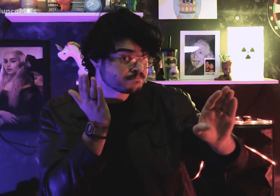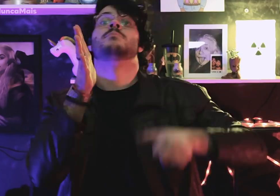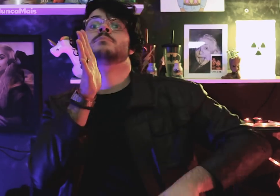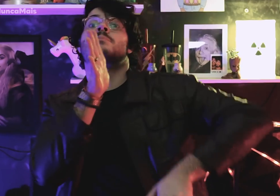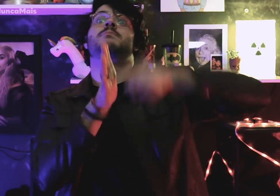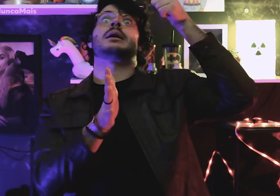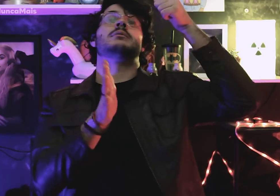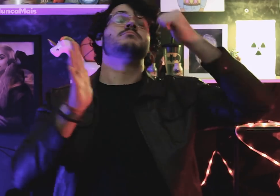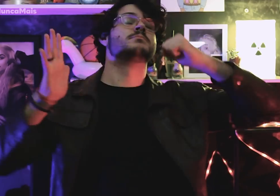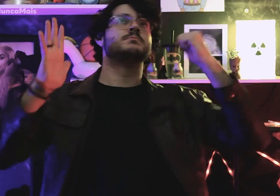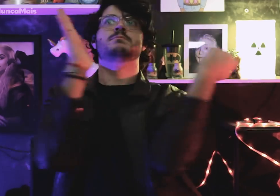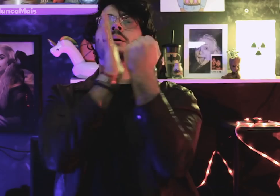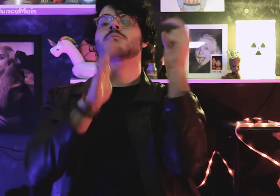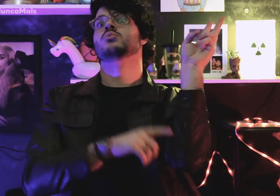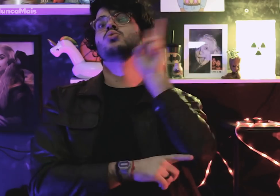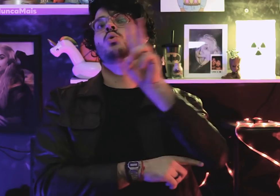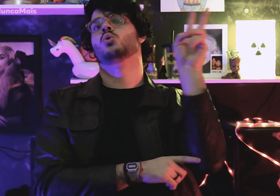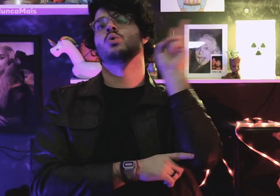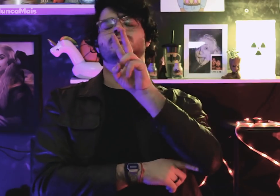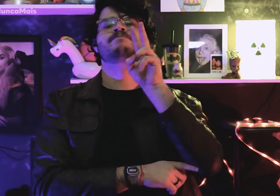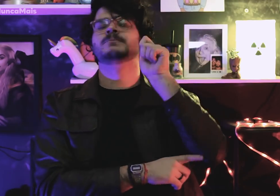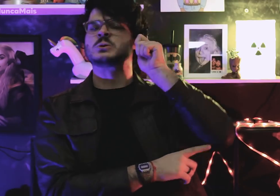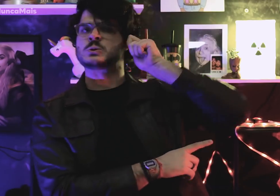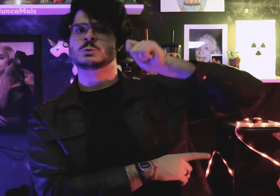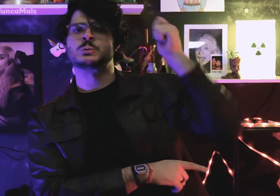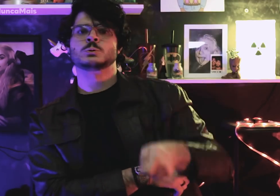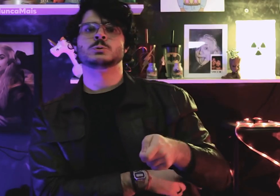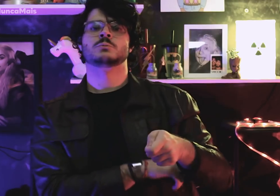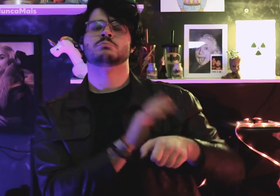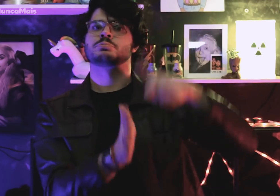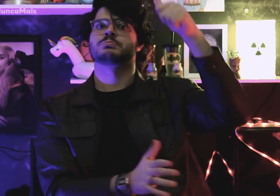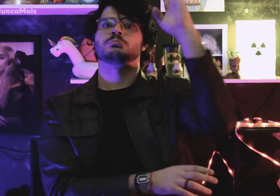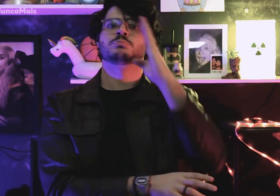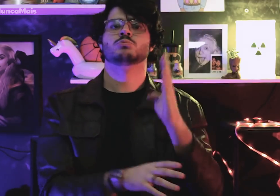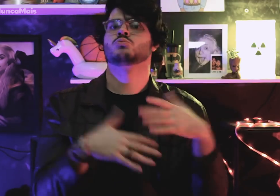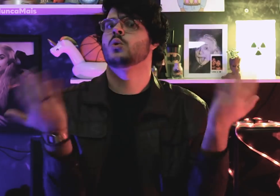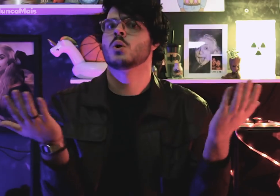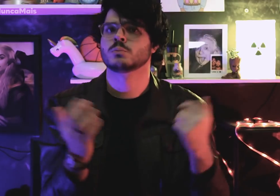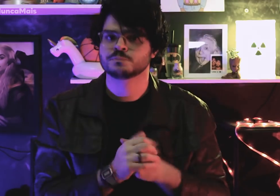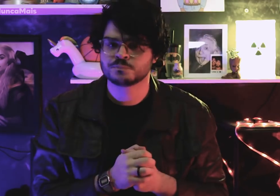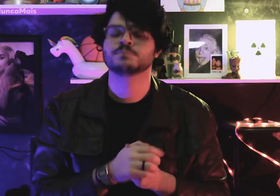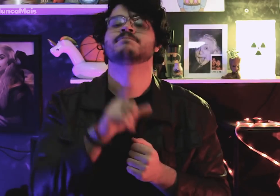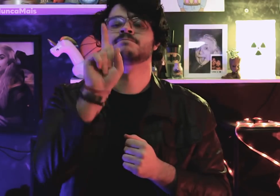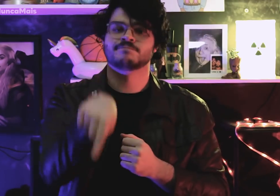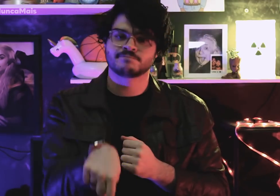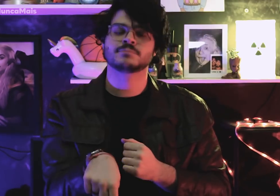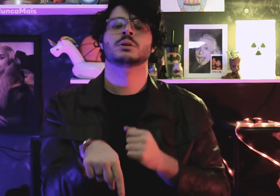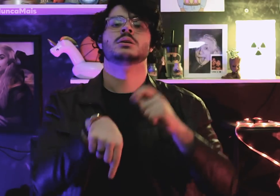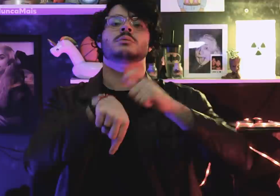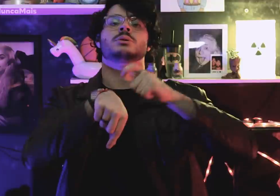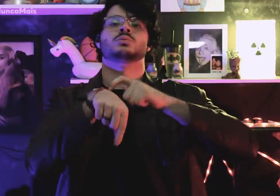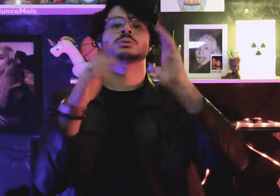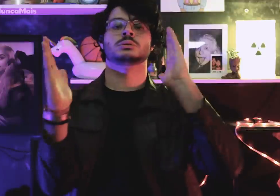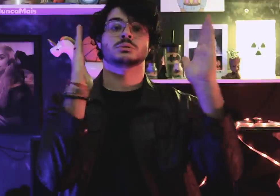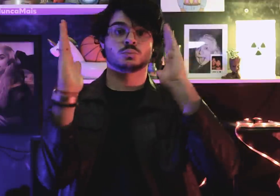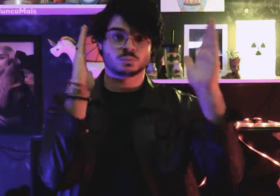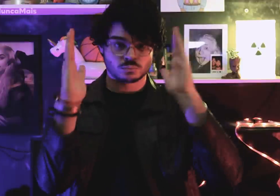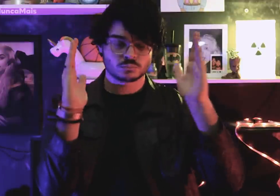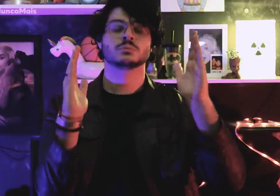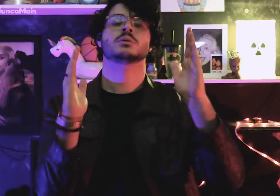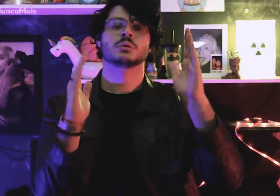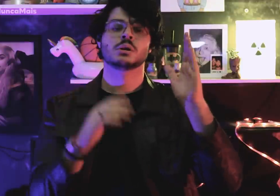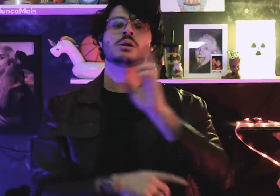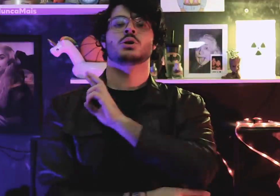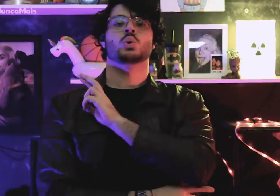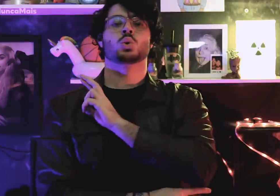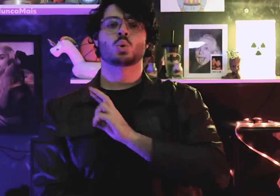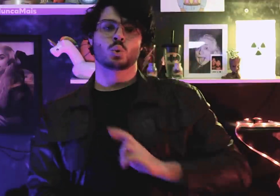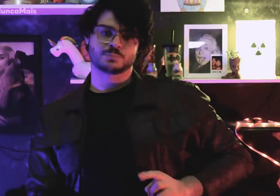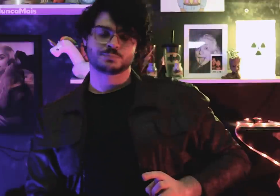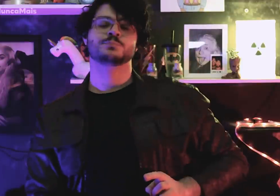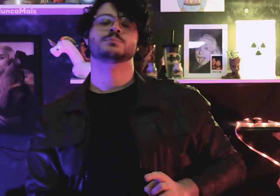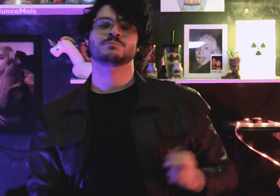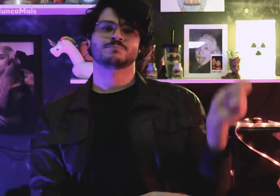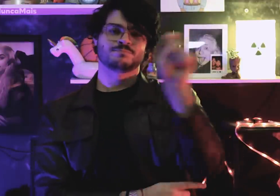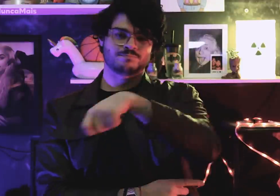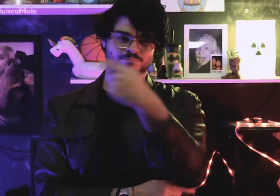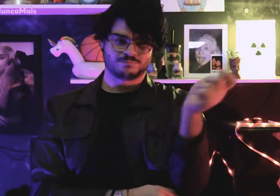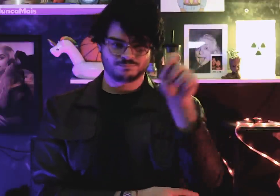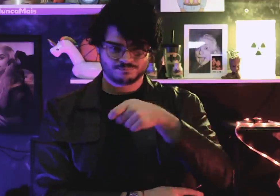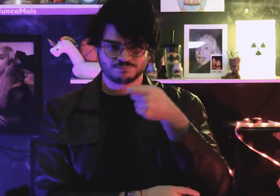The first dictatorship in the history of Brazil was the Republic of the Sword,